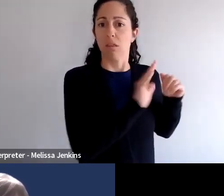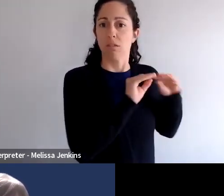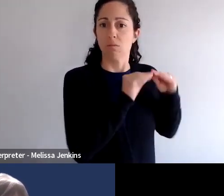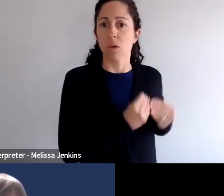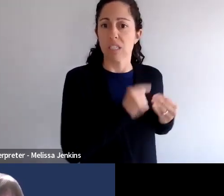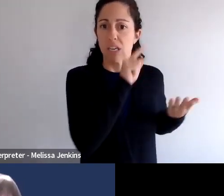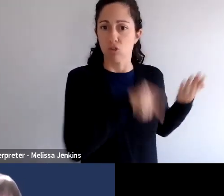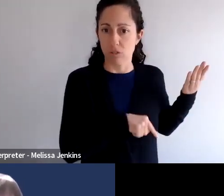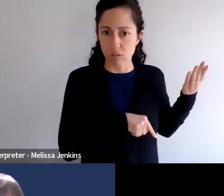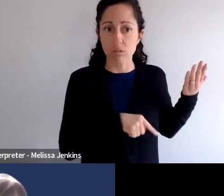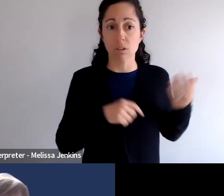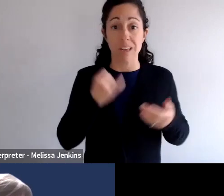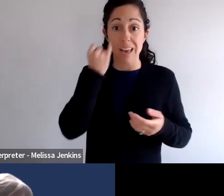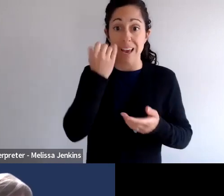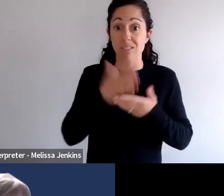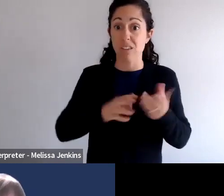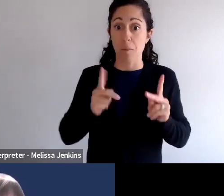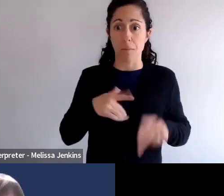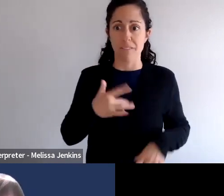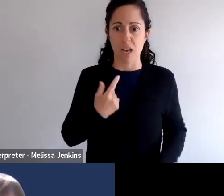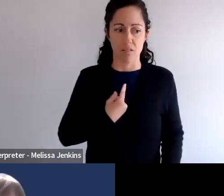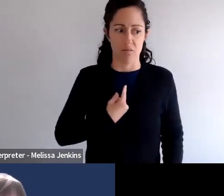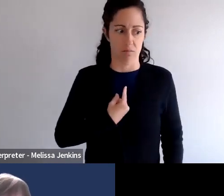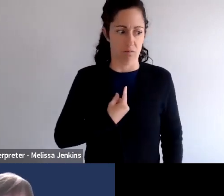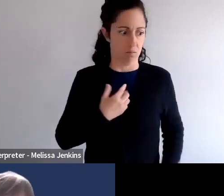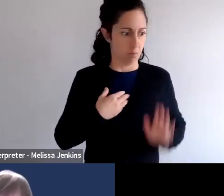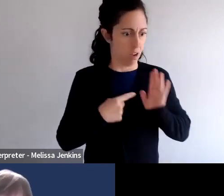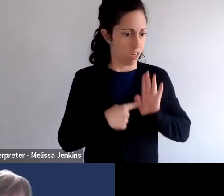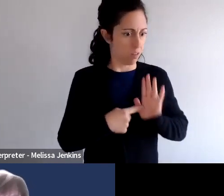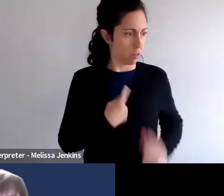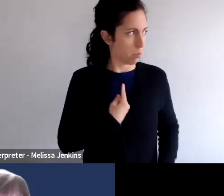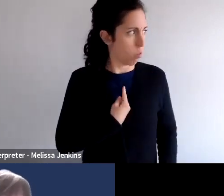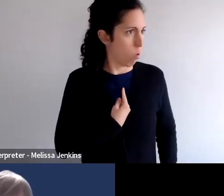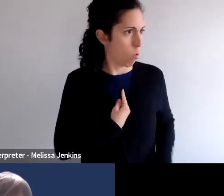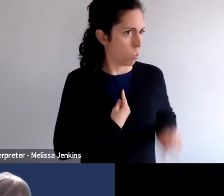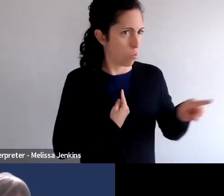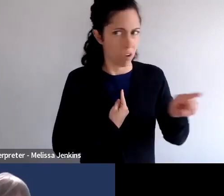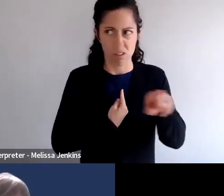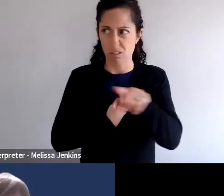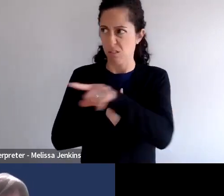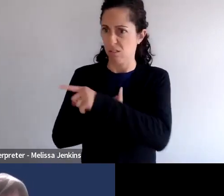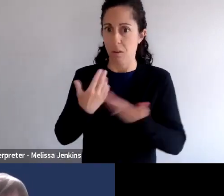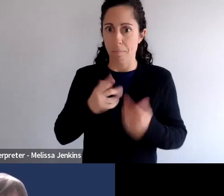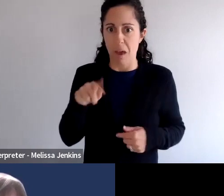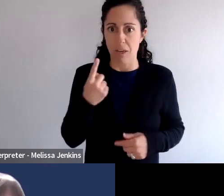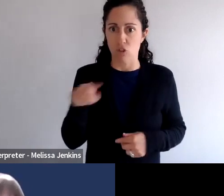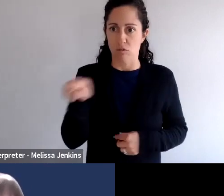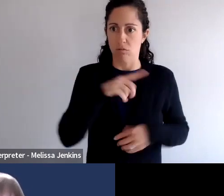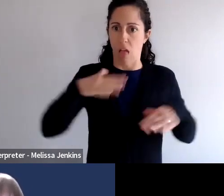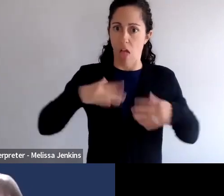of their symptoms it may just be that nobody on Facebook or nobody in social media is talking about a particular symptom and maybe in fact it is